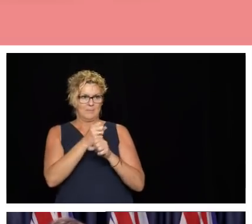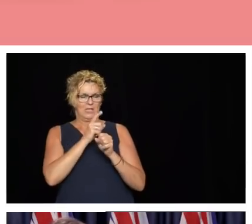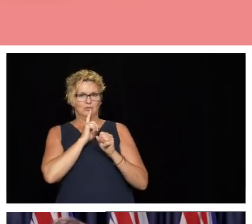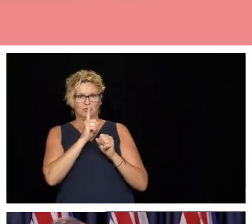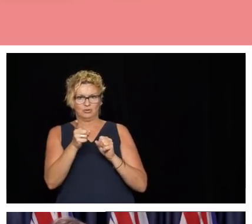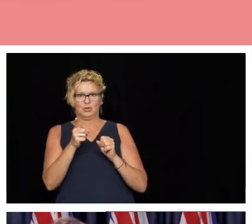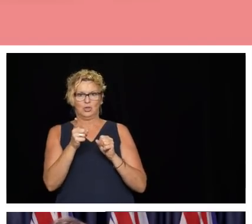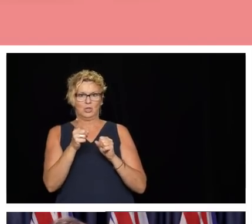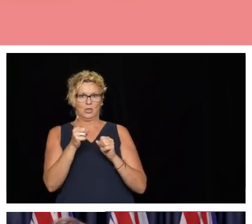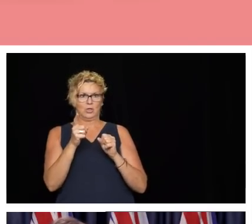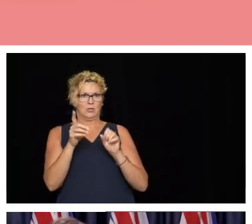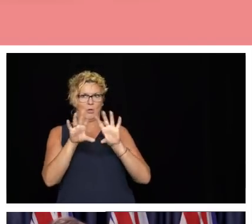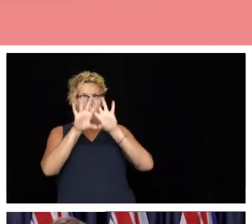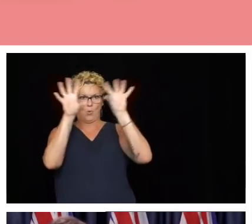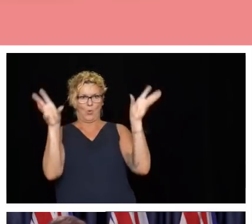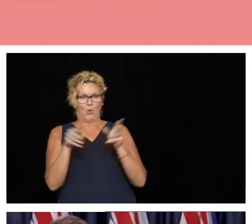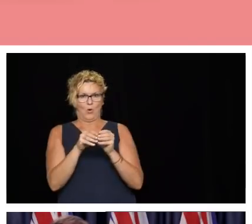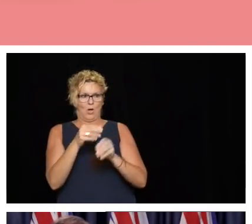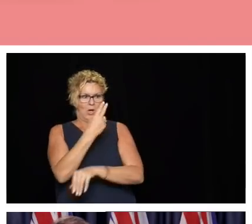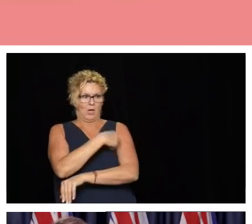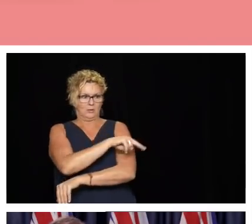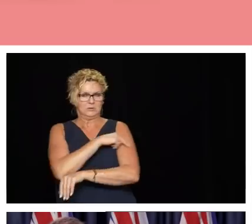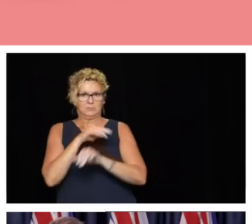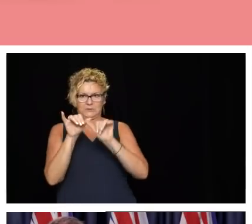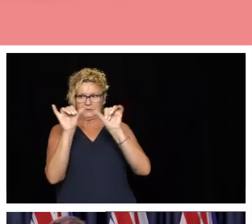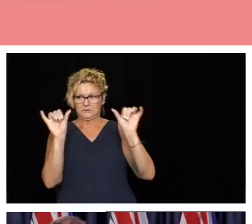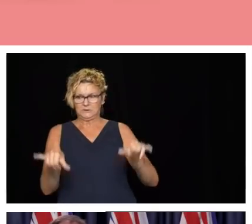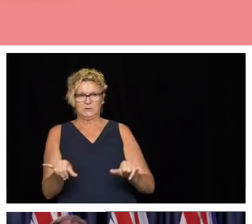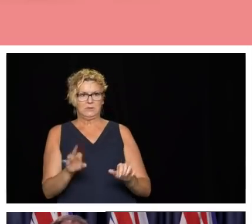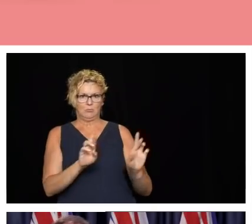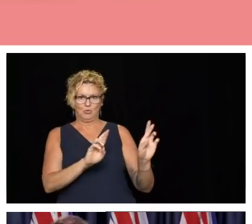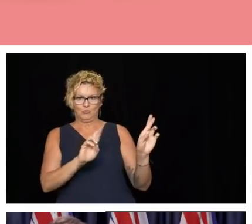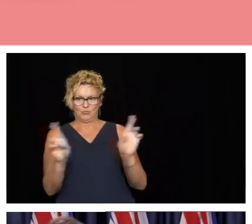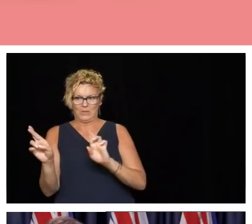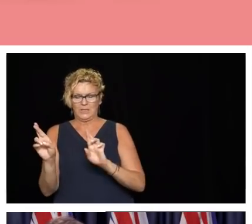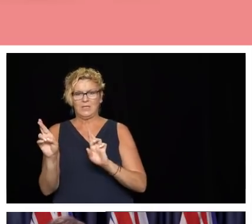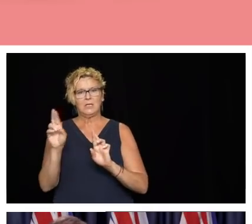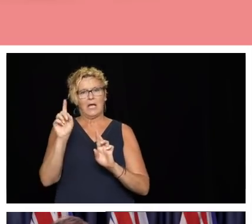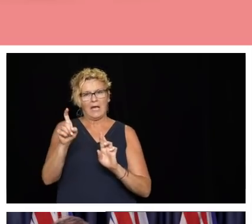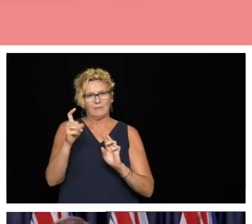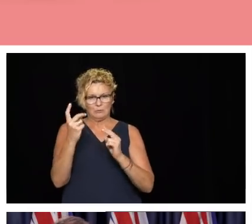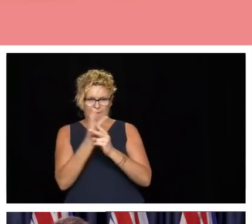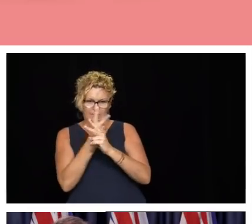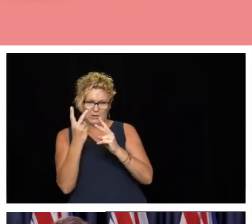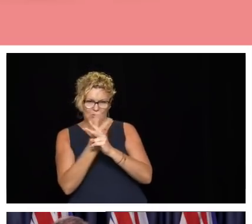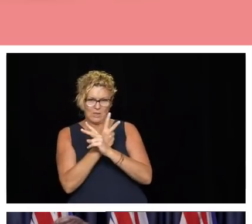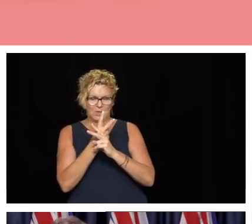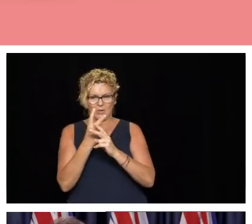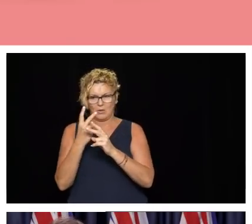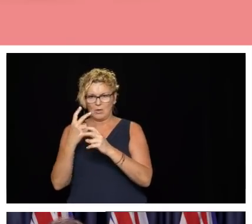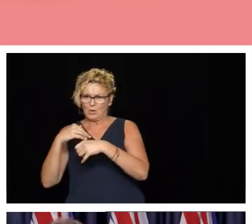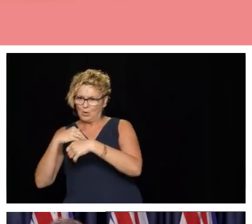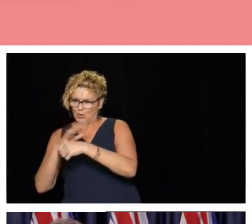done we mapped outpatient hospital bed supply against likely demand but this time of course, it is based on her own experience, from 2019,